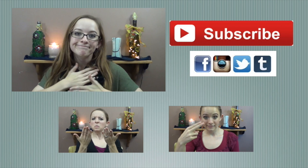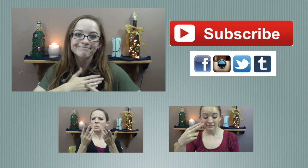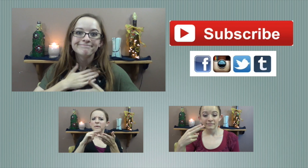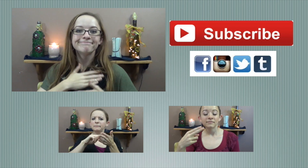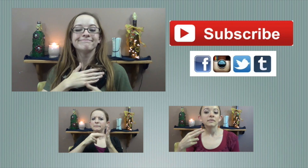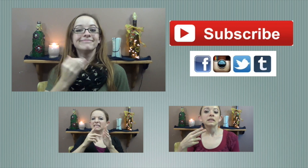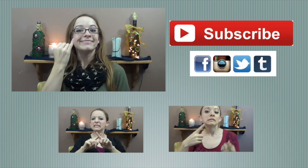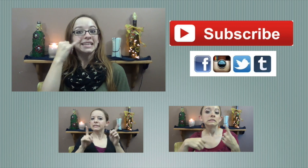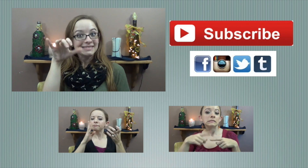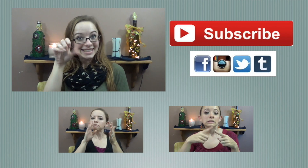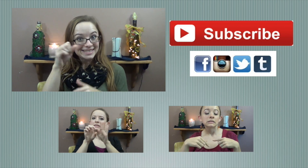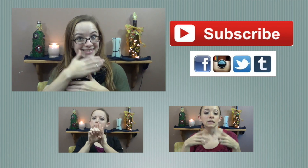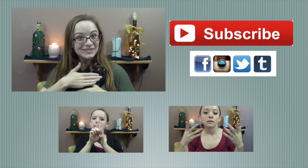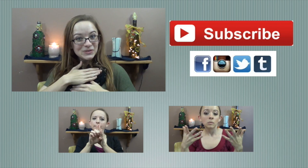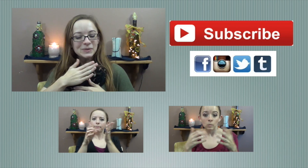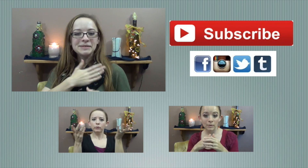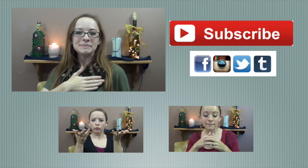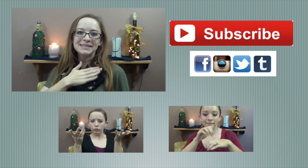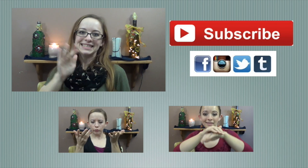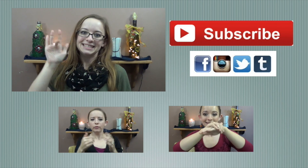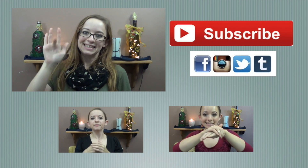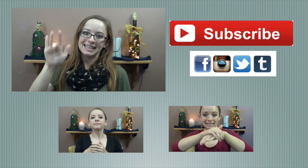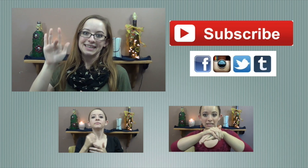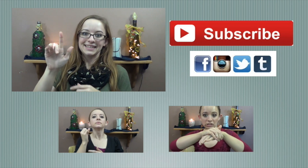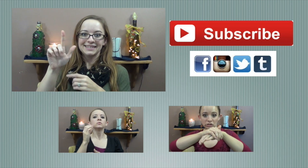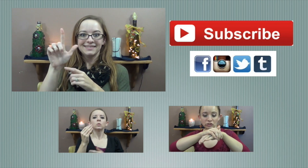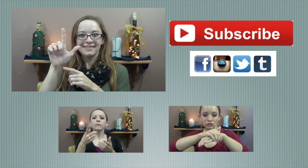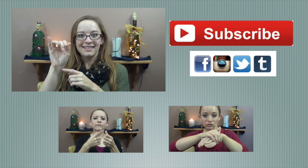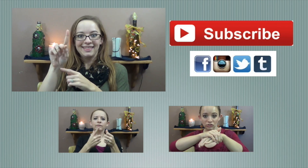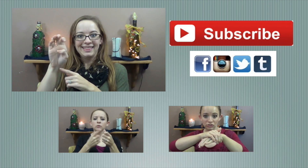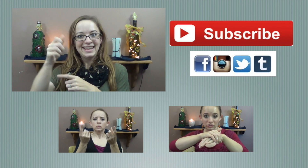so I hope you have enjoyed today's video. If you have, please click the